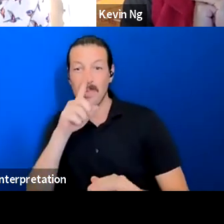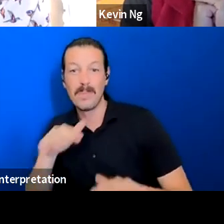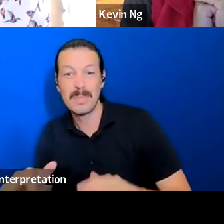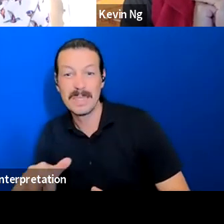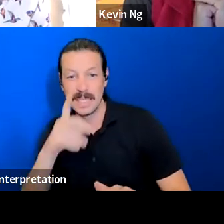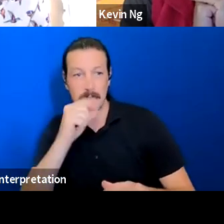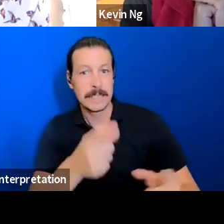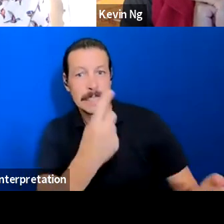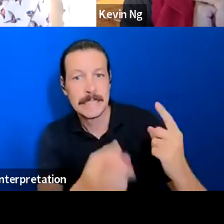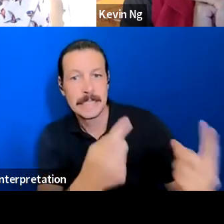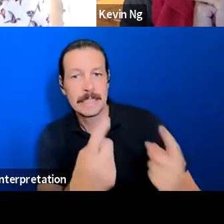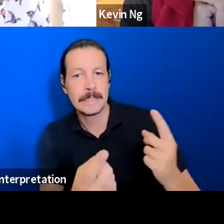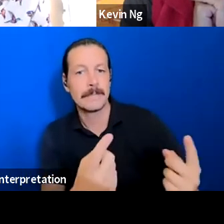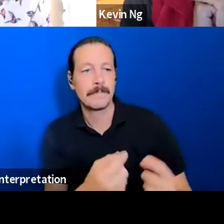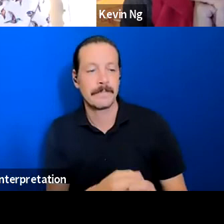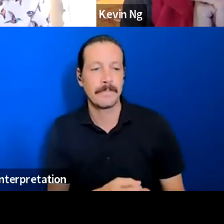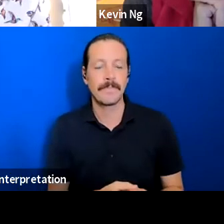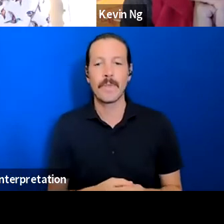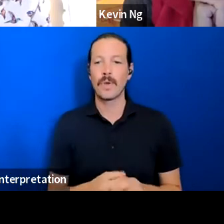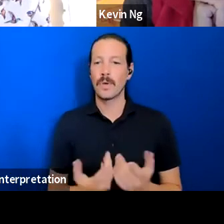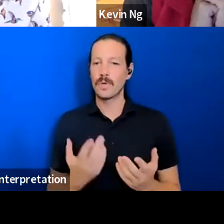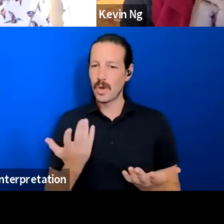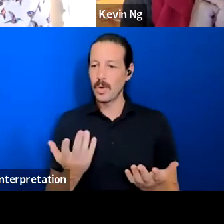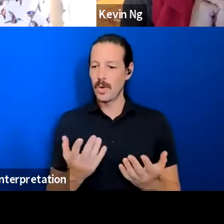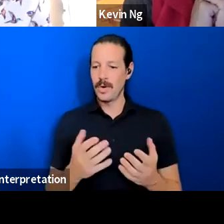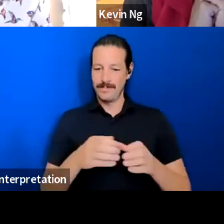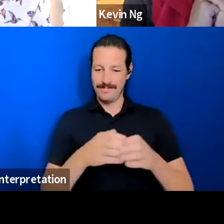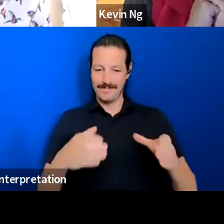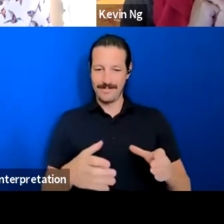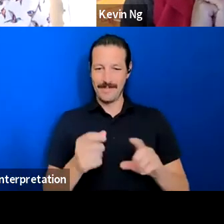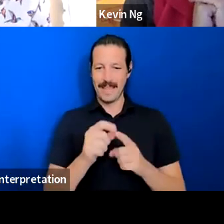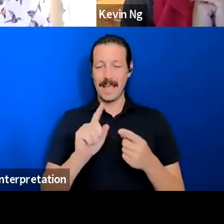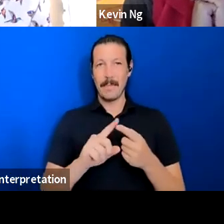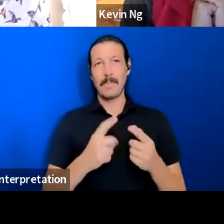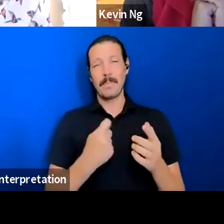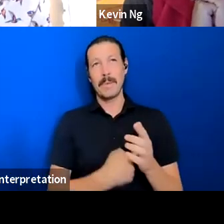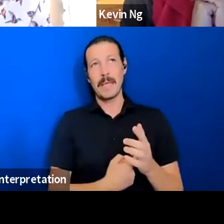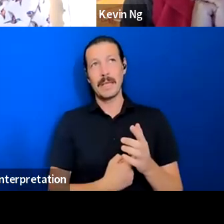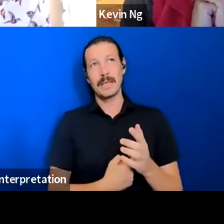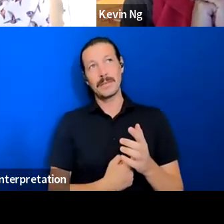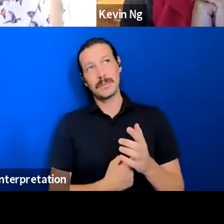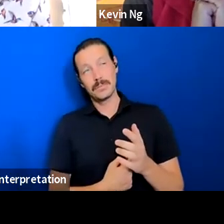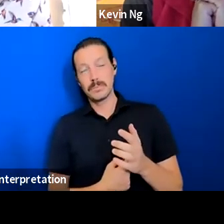have on a panel and for a closing date will average around 100 to 110 peers that we'll be